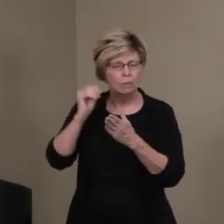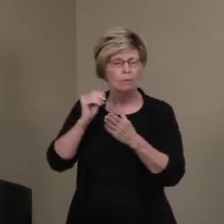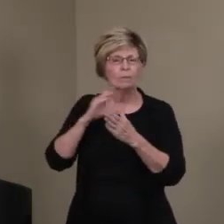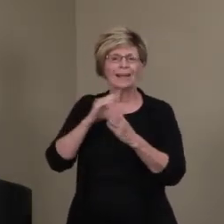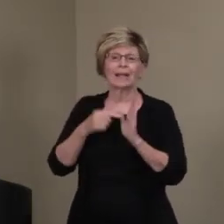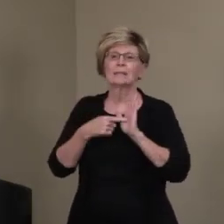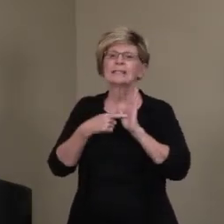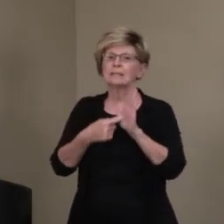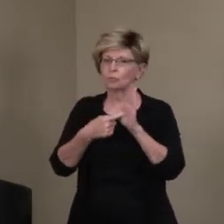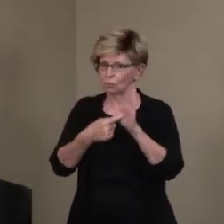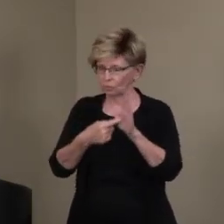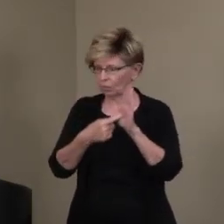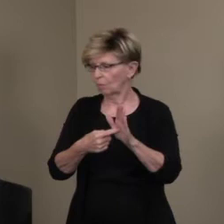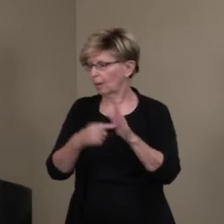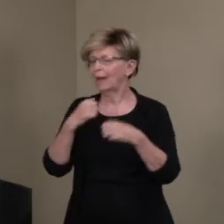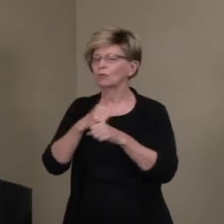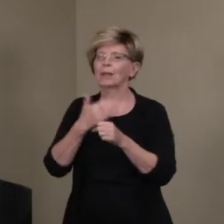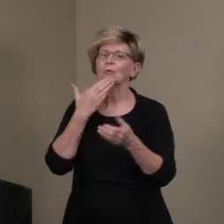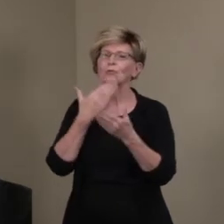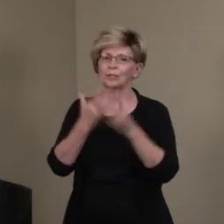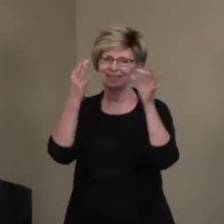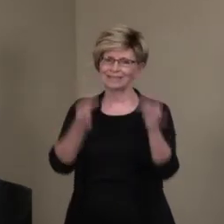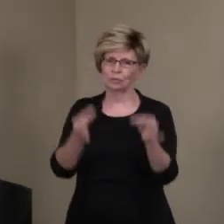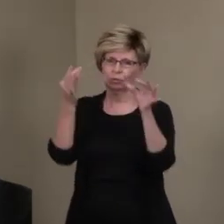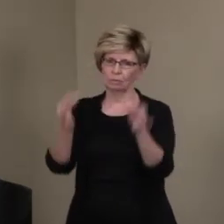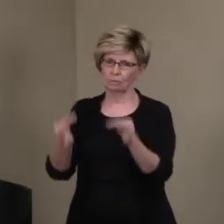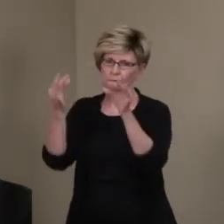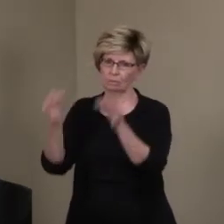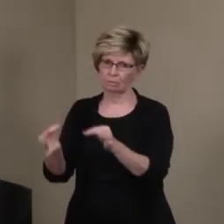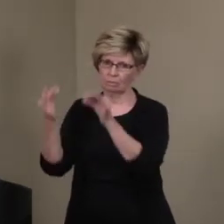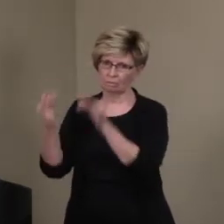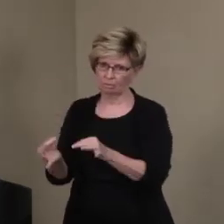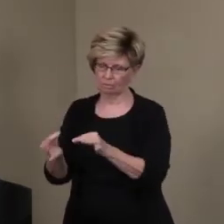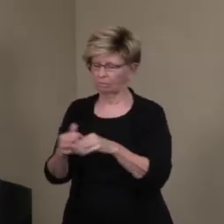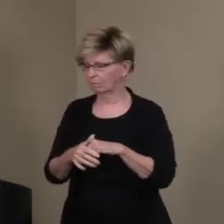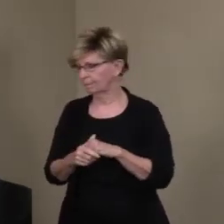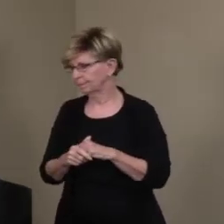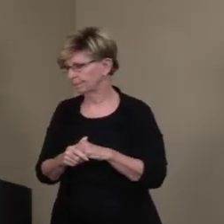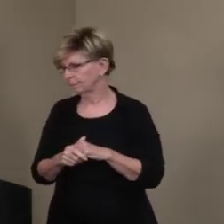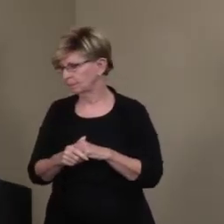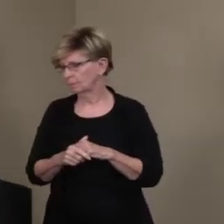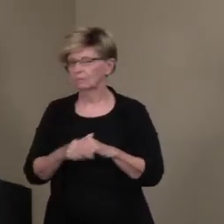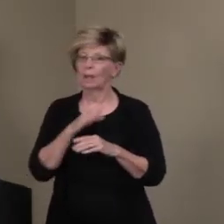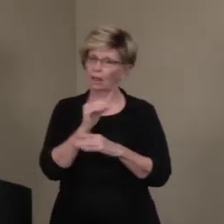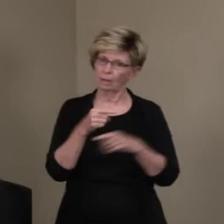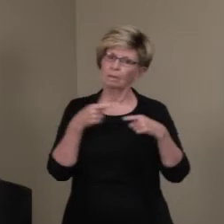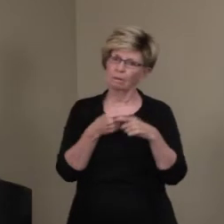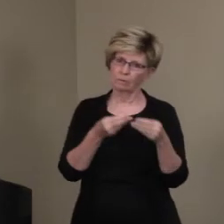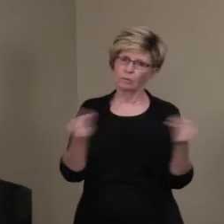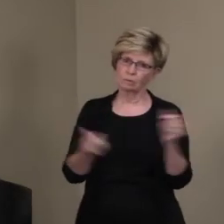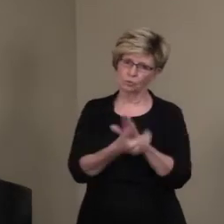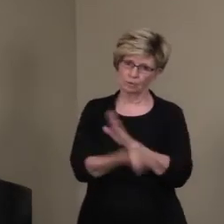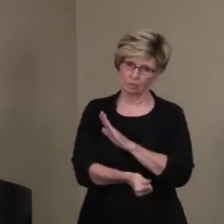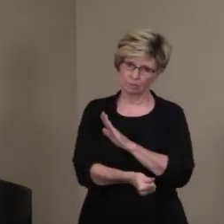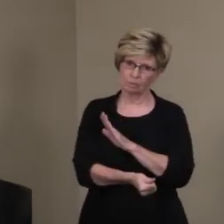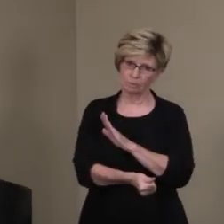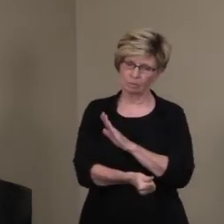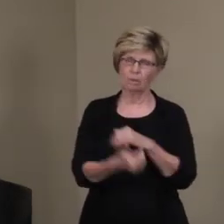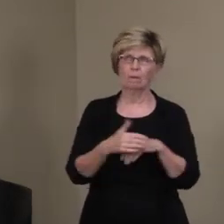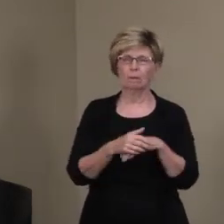understand and learn I need to be shown how to make these decisions and also